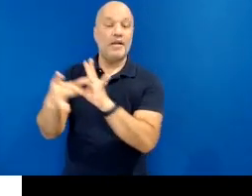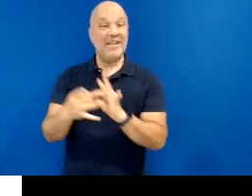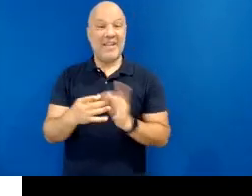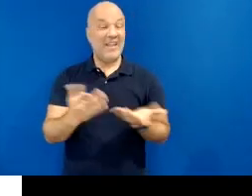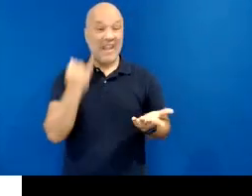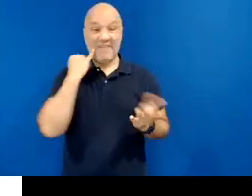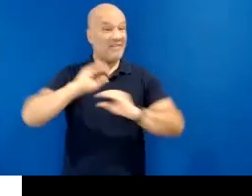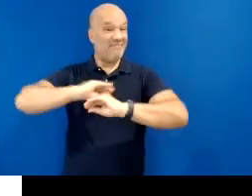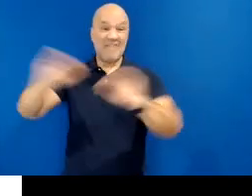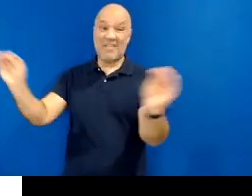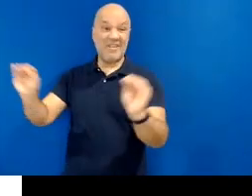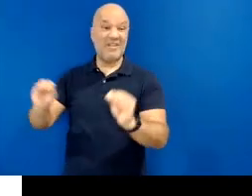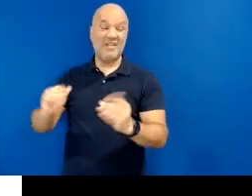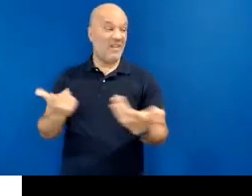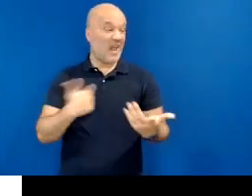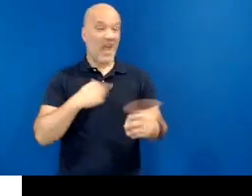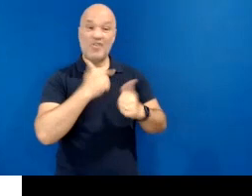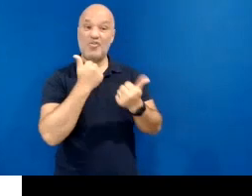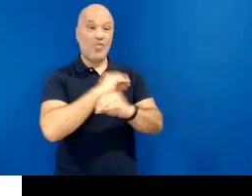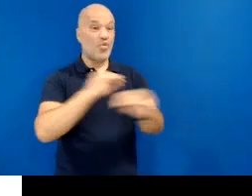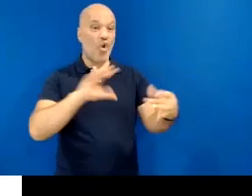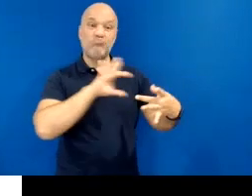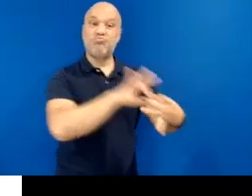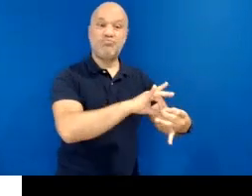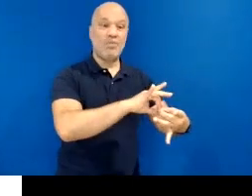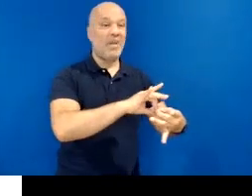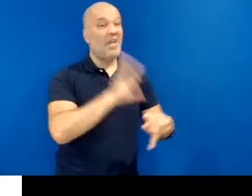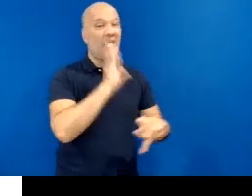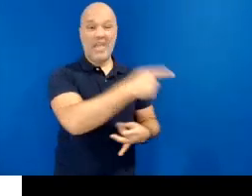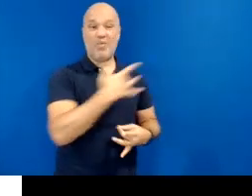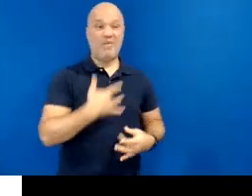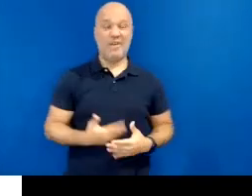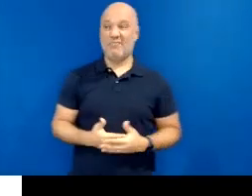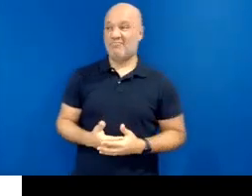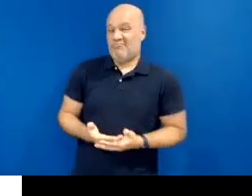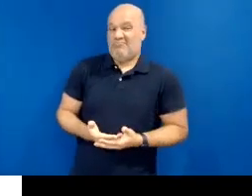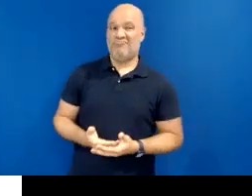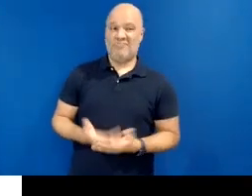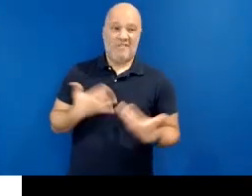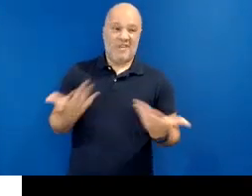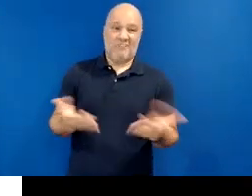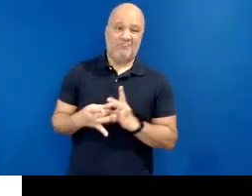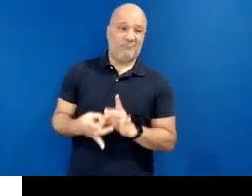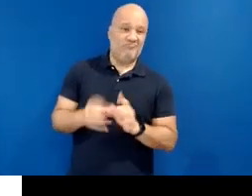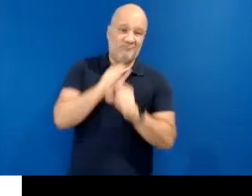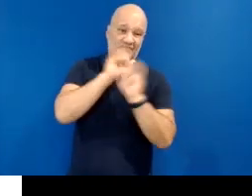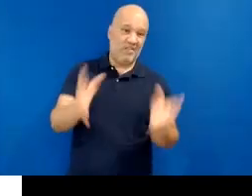the disconnect is there and we're thinking about the disconnect versus the material in the classroom.